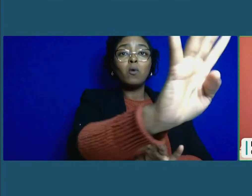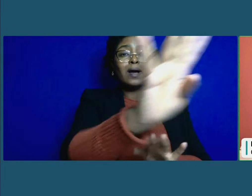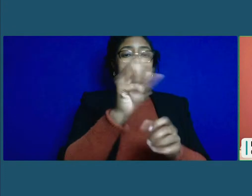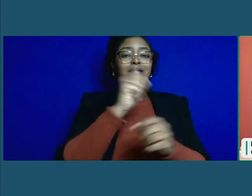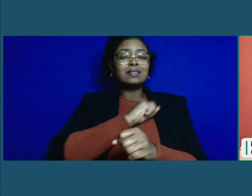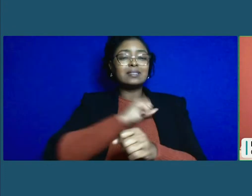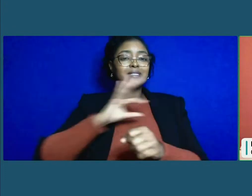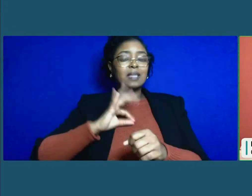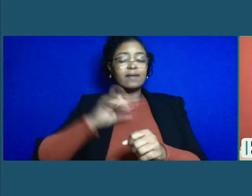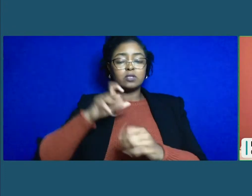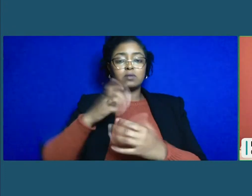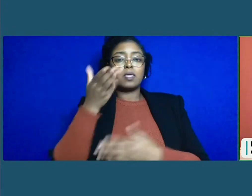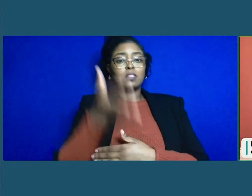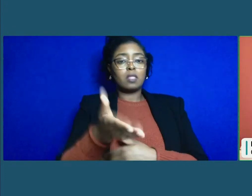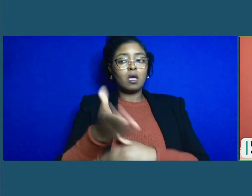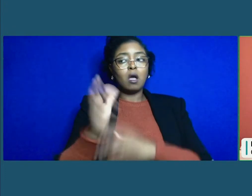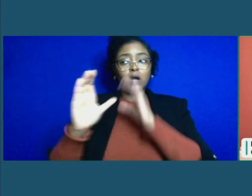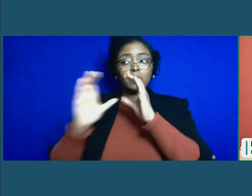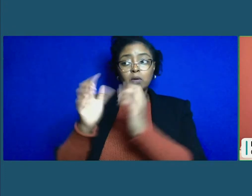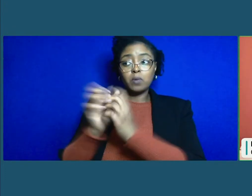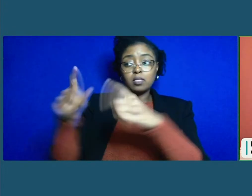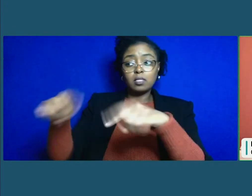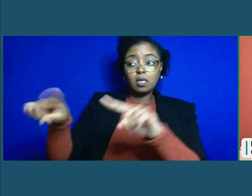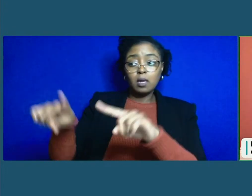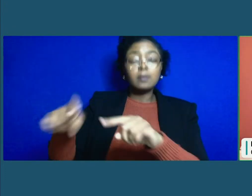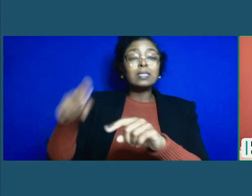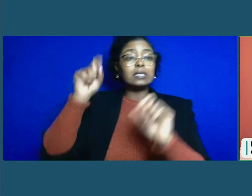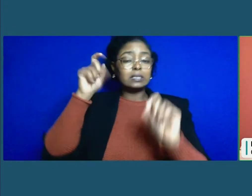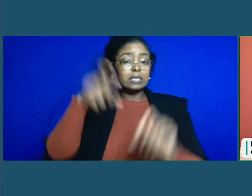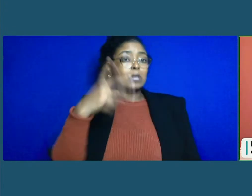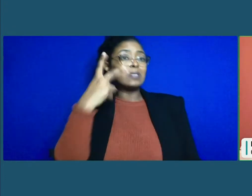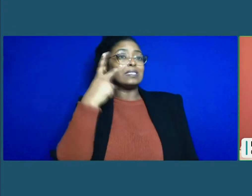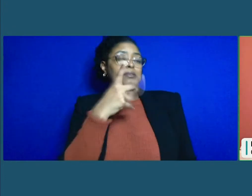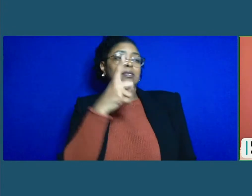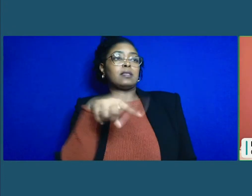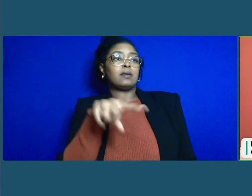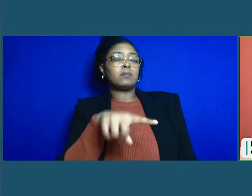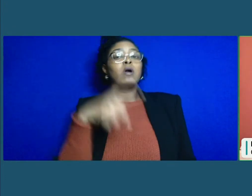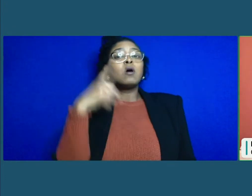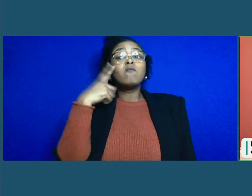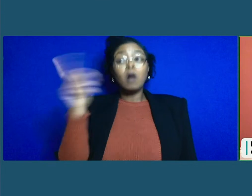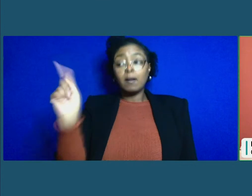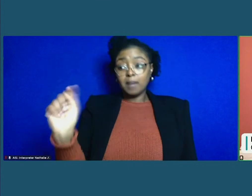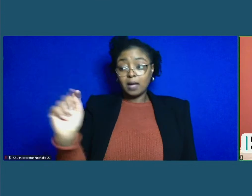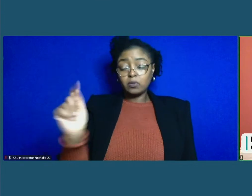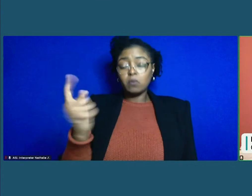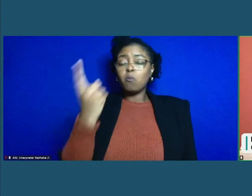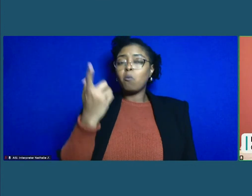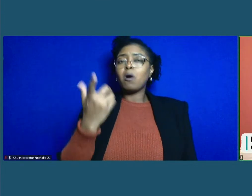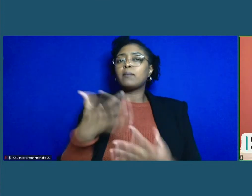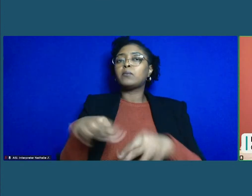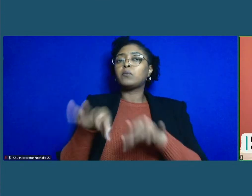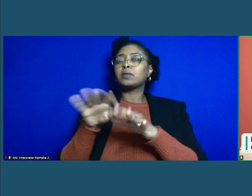walking through the hallway that our staff need to be present. They need to communicate with